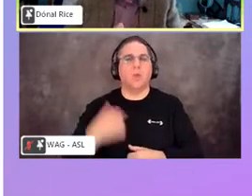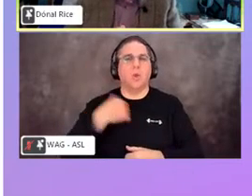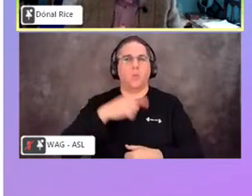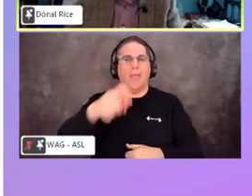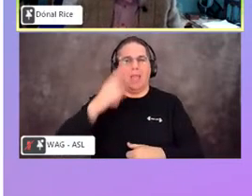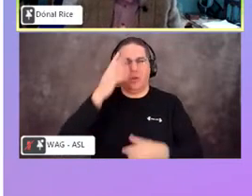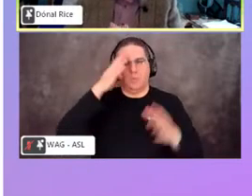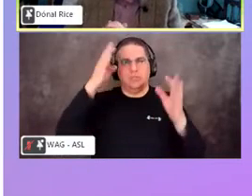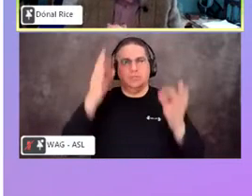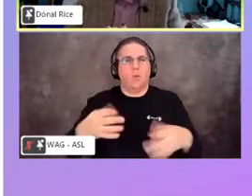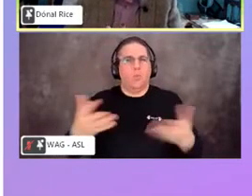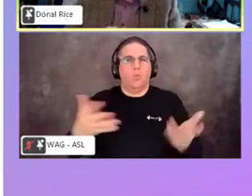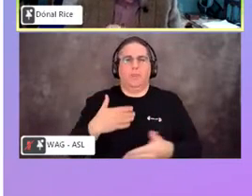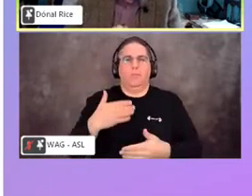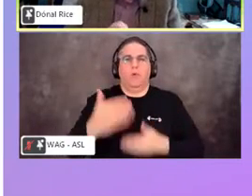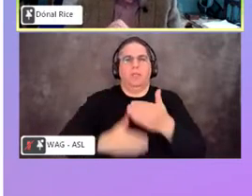gardeners and supporting capacity.